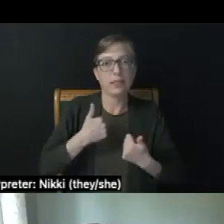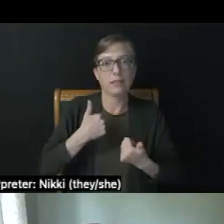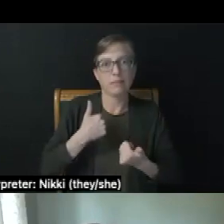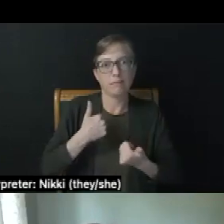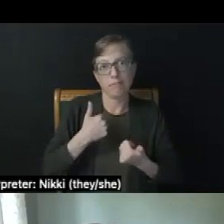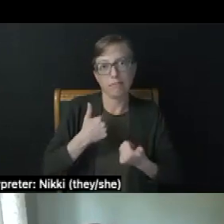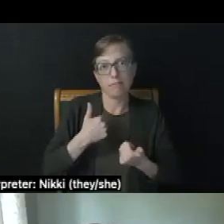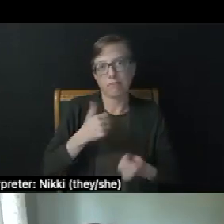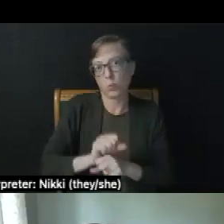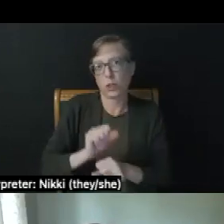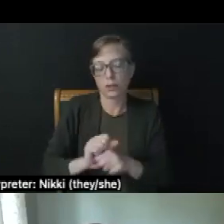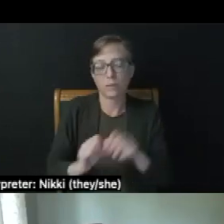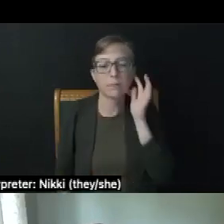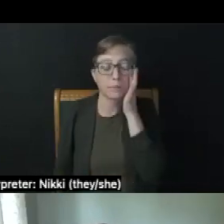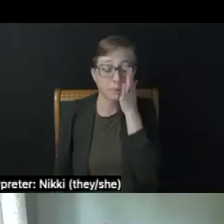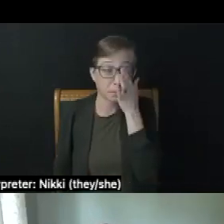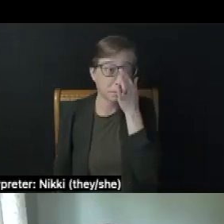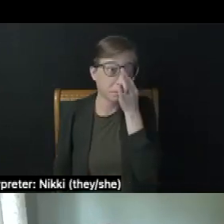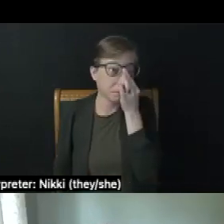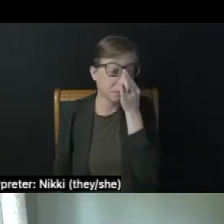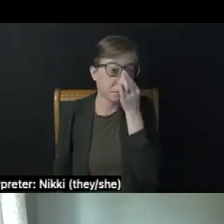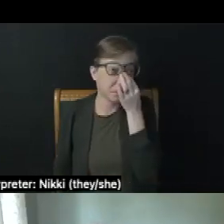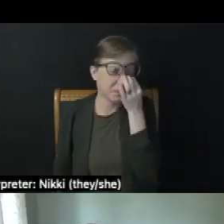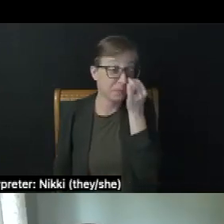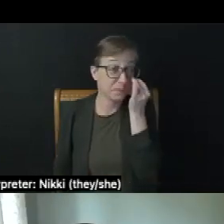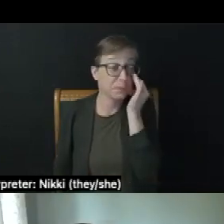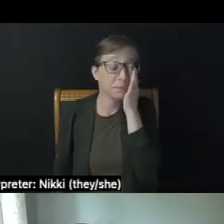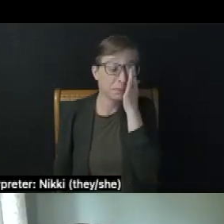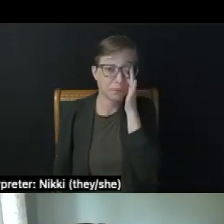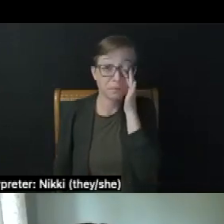The Community Living Equity Center